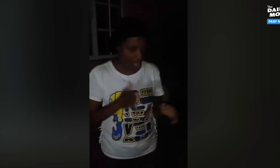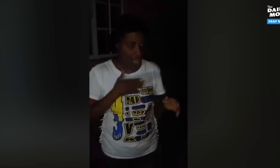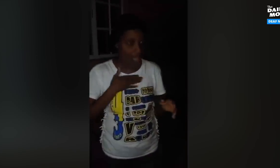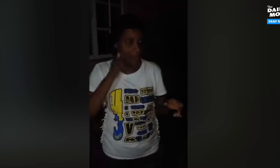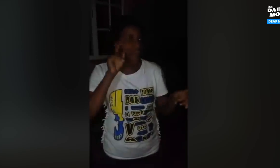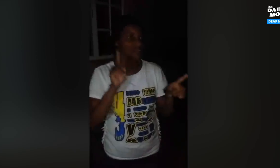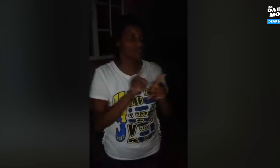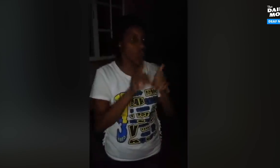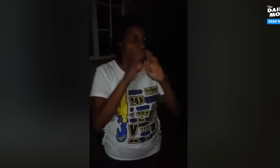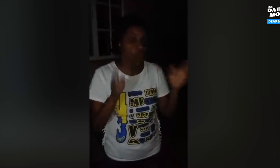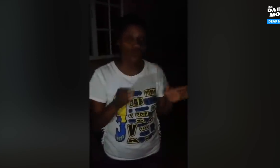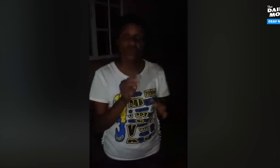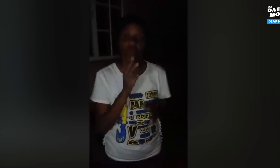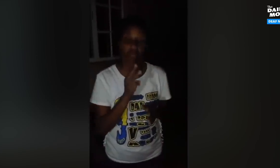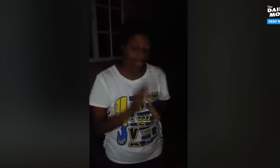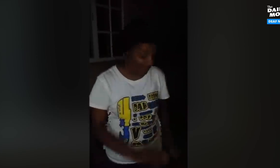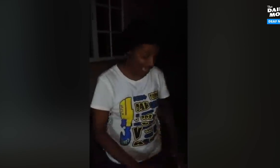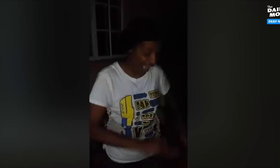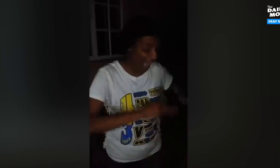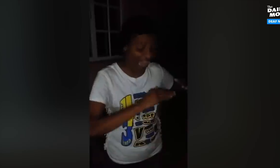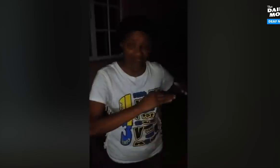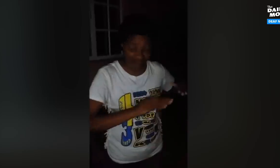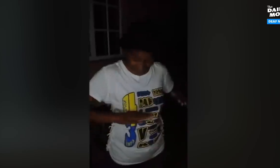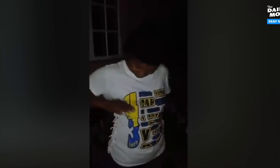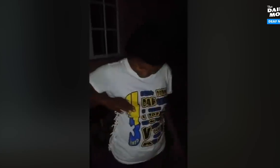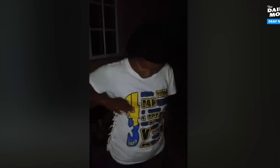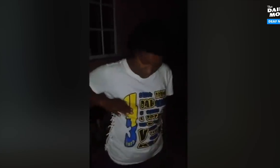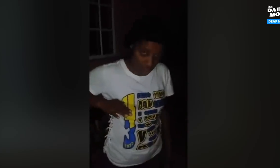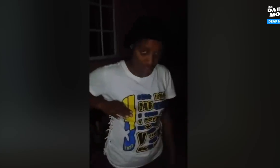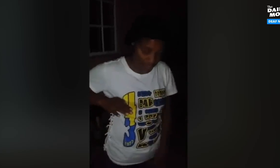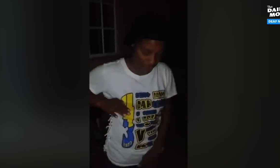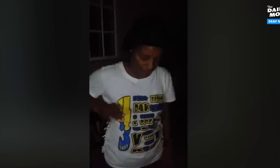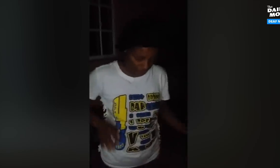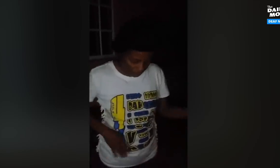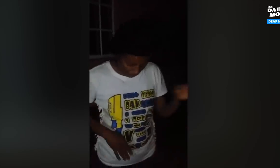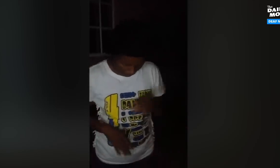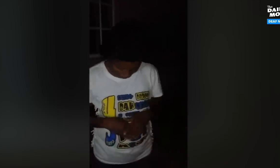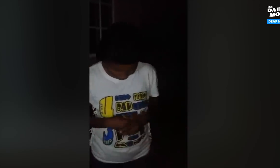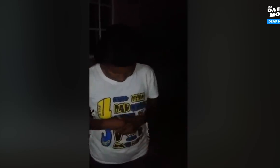The water there went up to my chest.